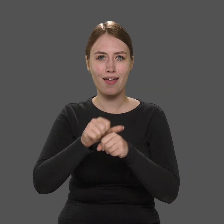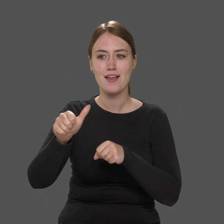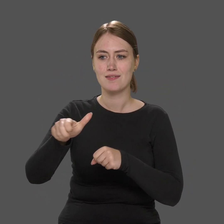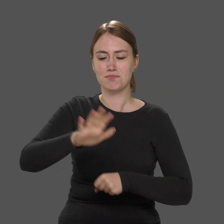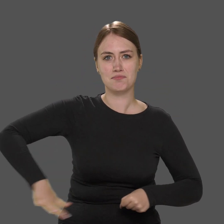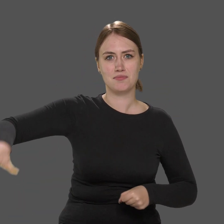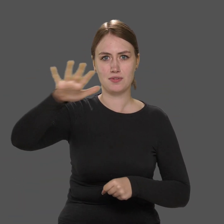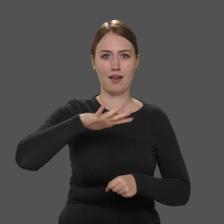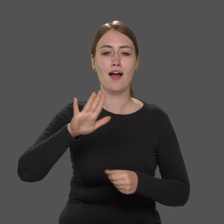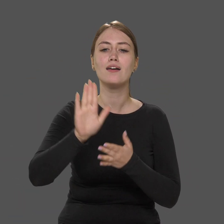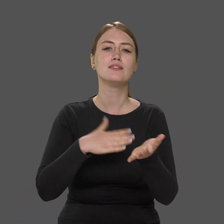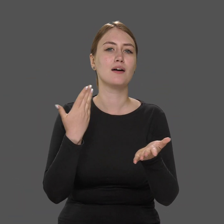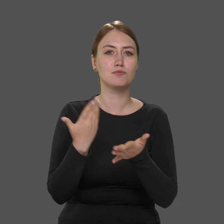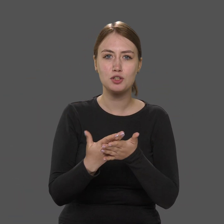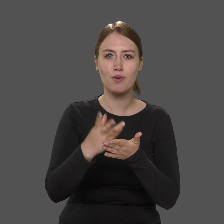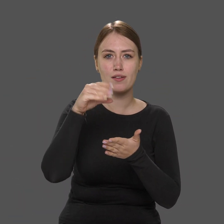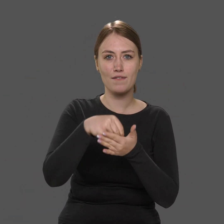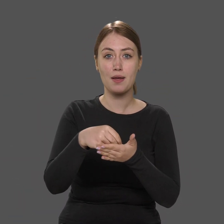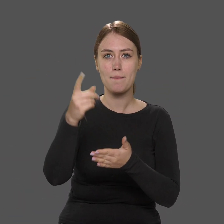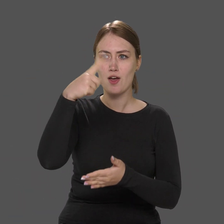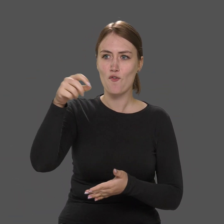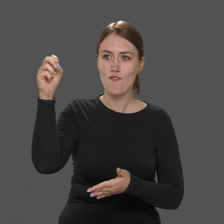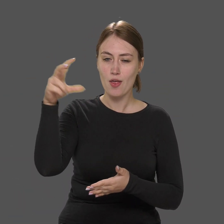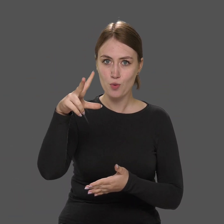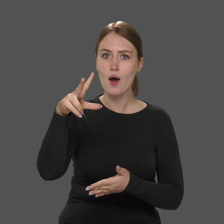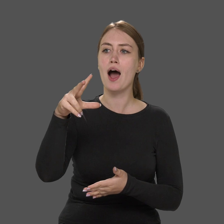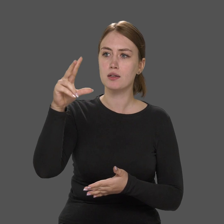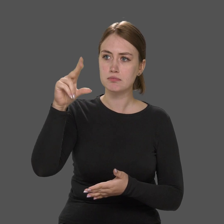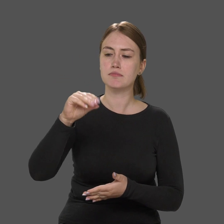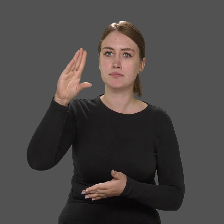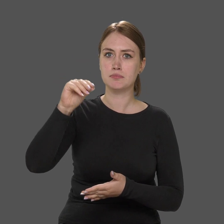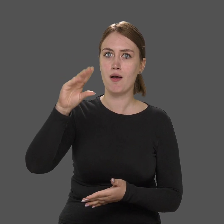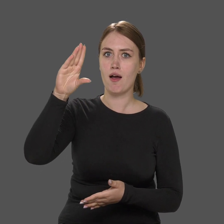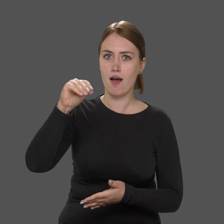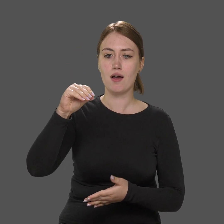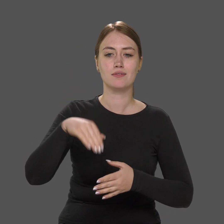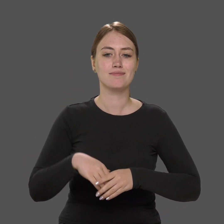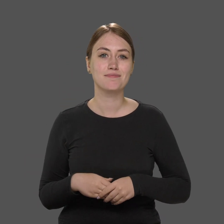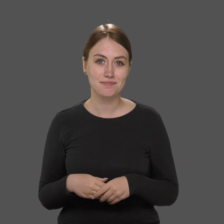Until then, it was not known